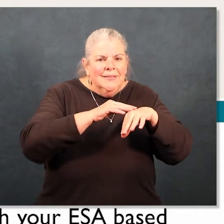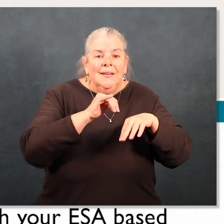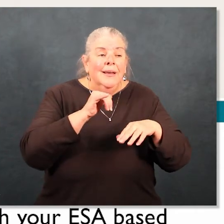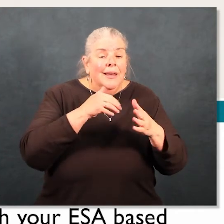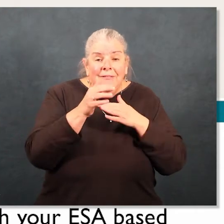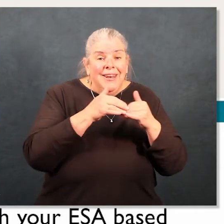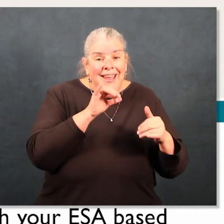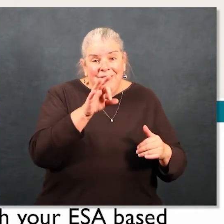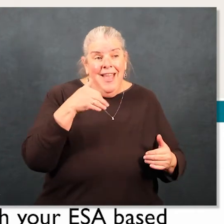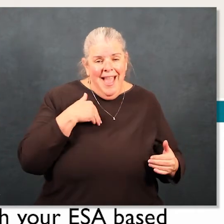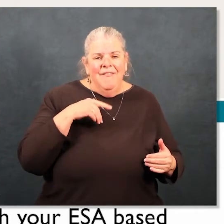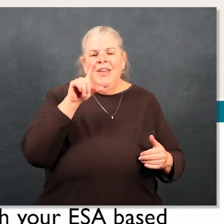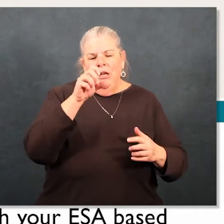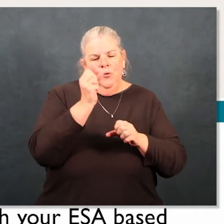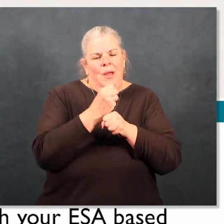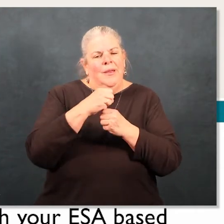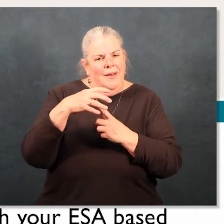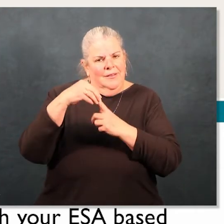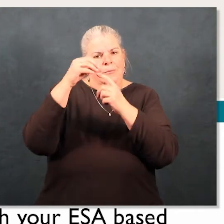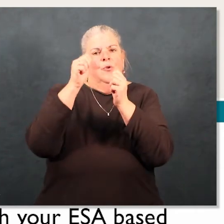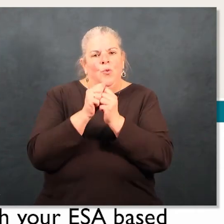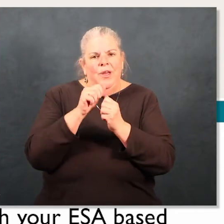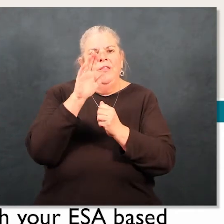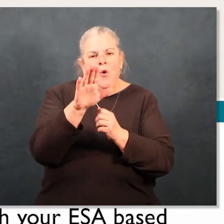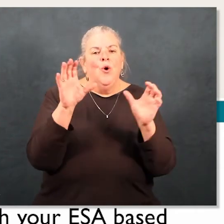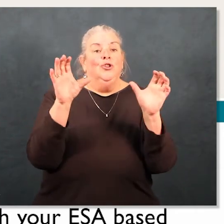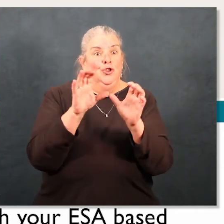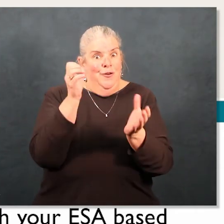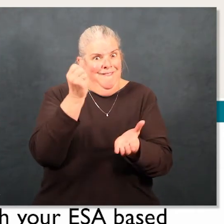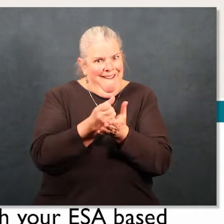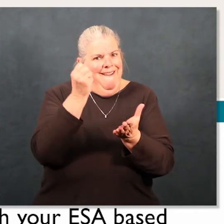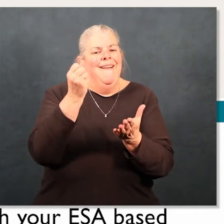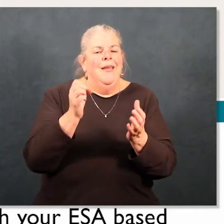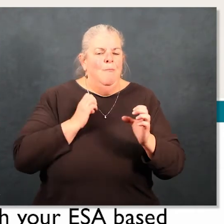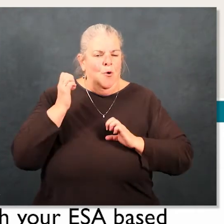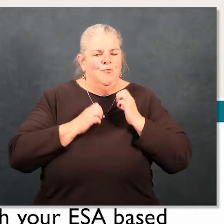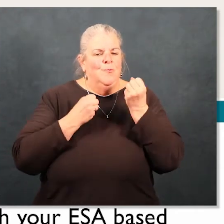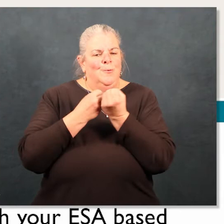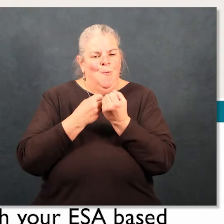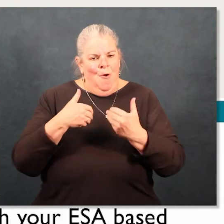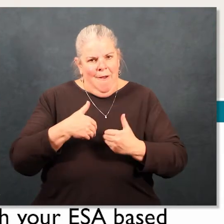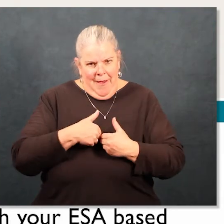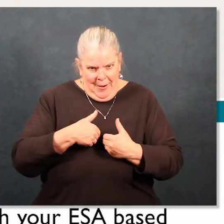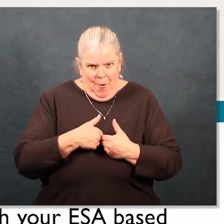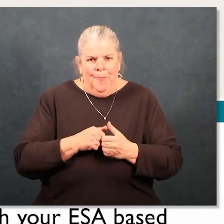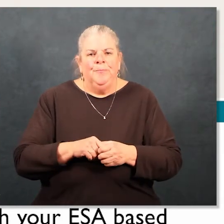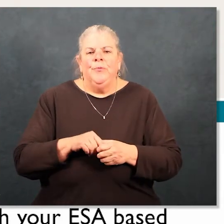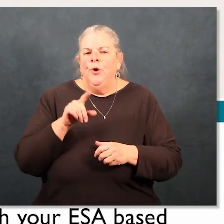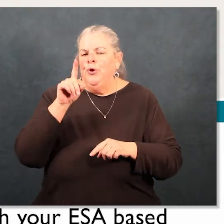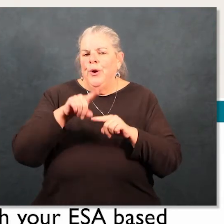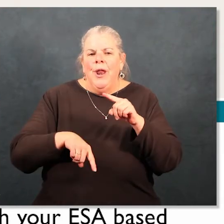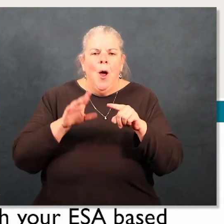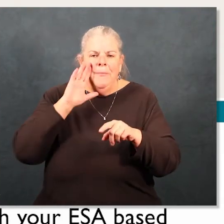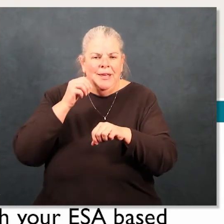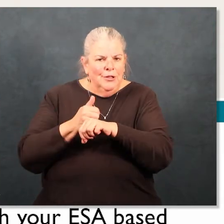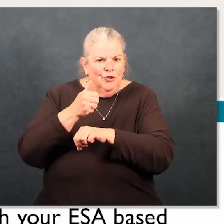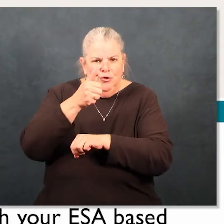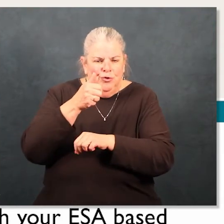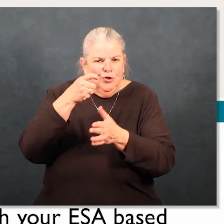with your certified emotional support animal. You also cannot be charged a pet deposit